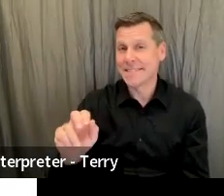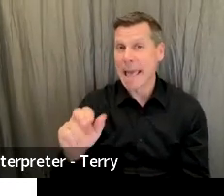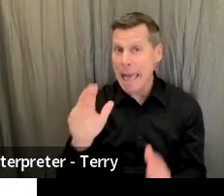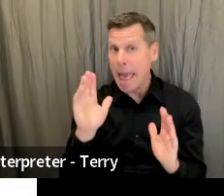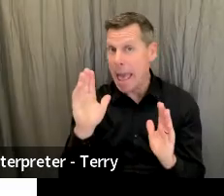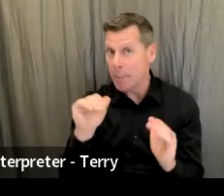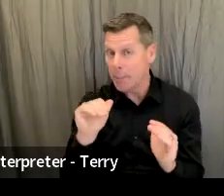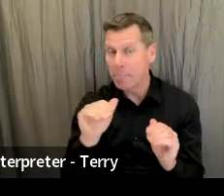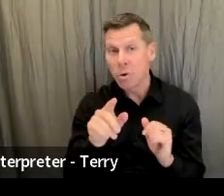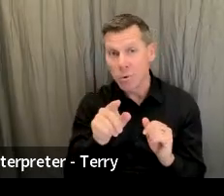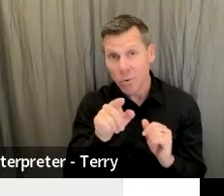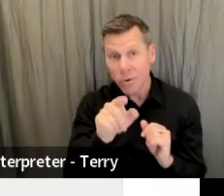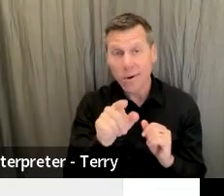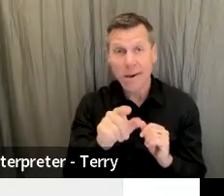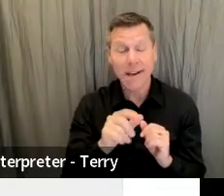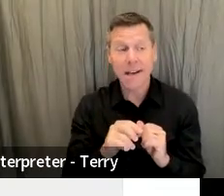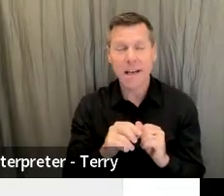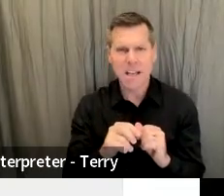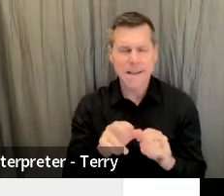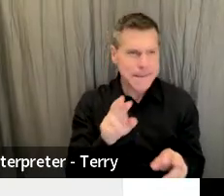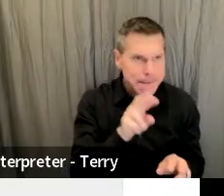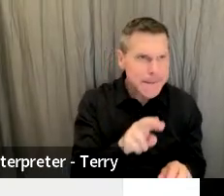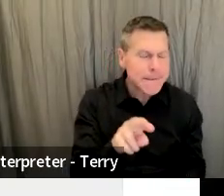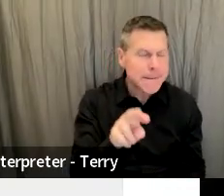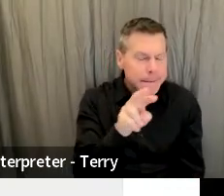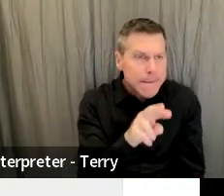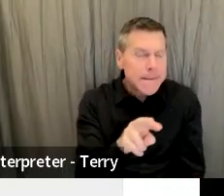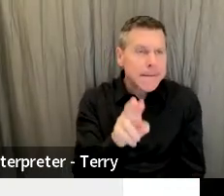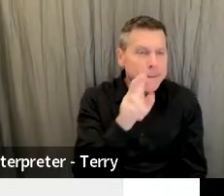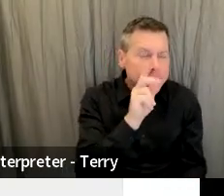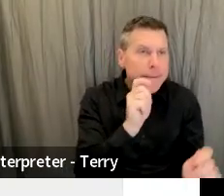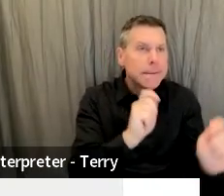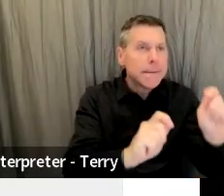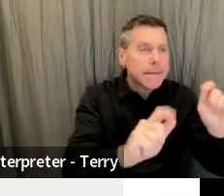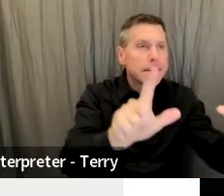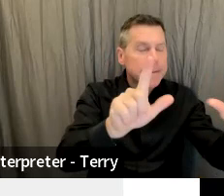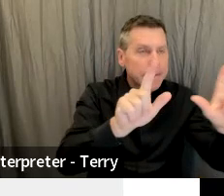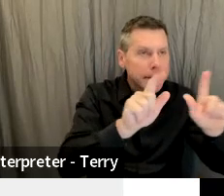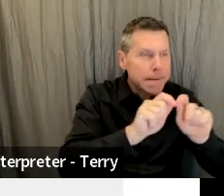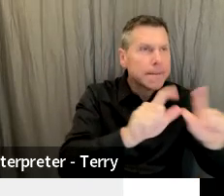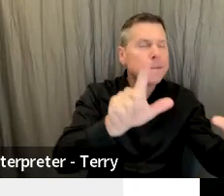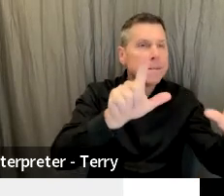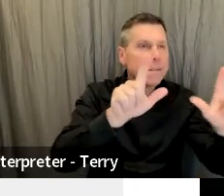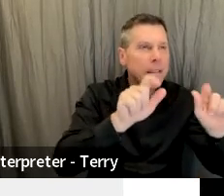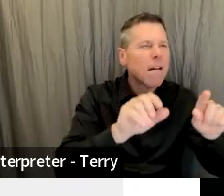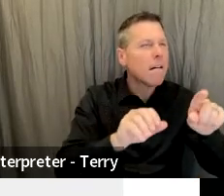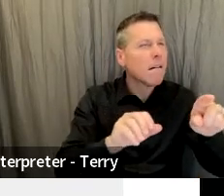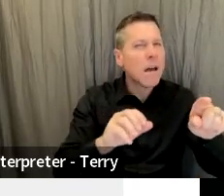you were looking at the pages that Christine was showing, you noticed the beautiful consistency